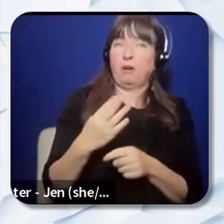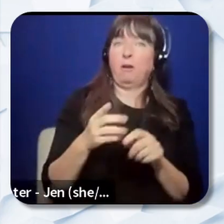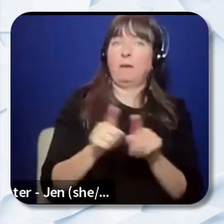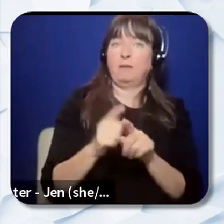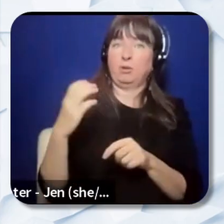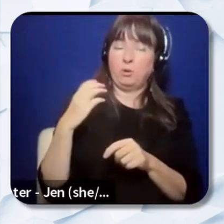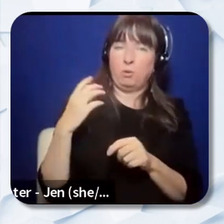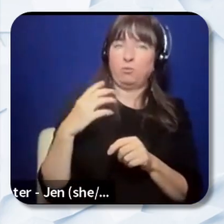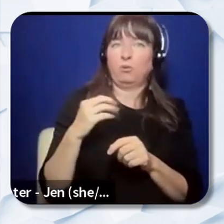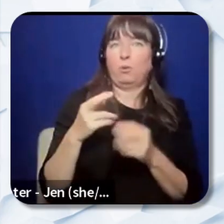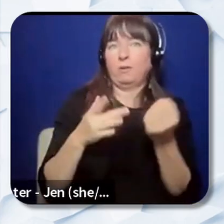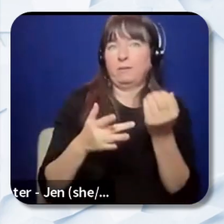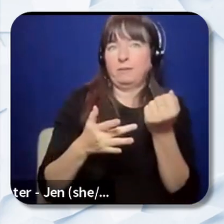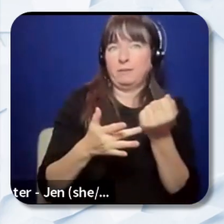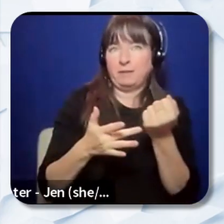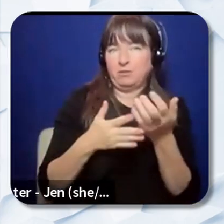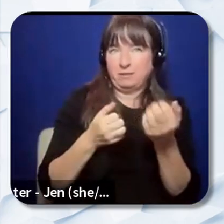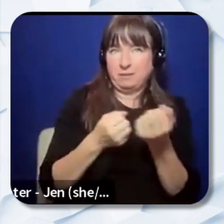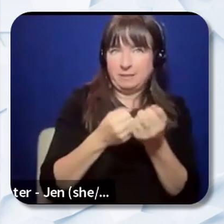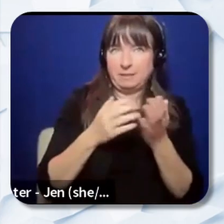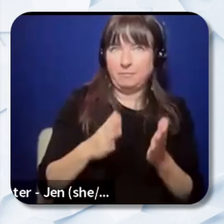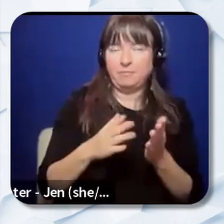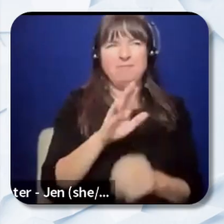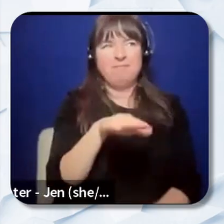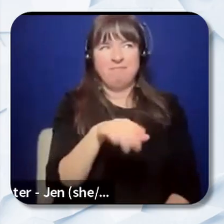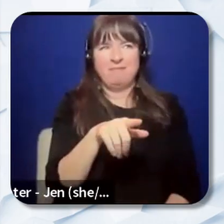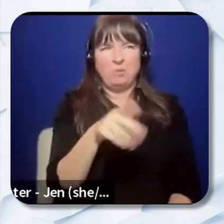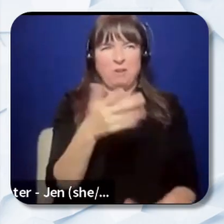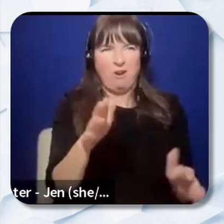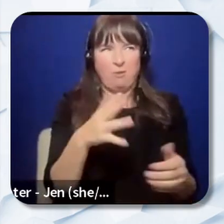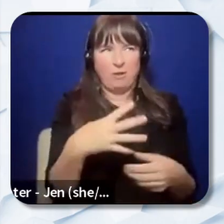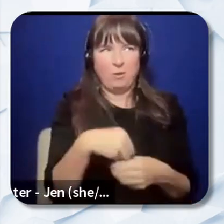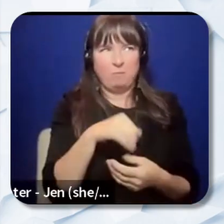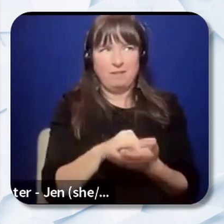to point out to them you're already doing that. So when you're at breakfast with the children